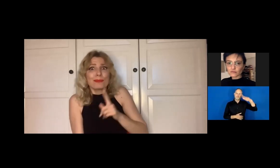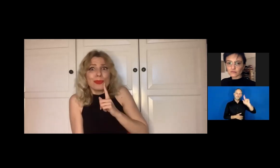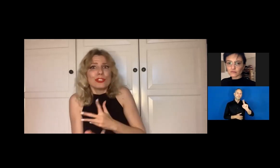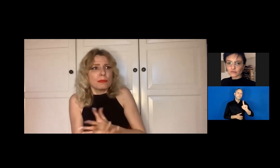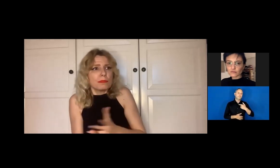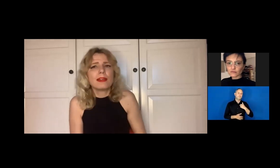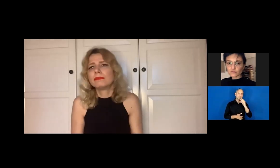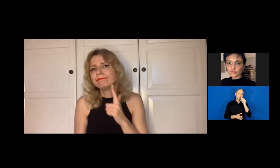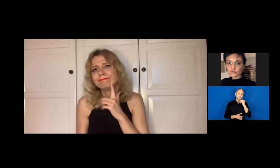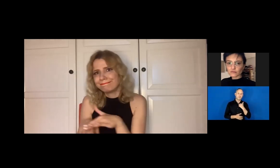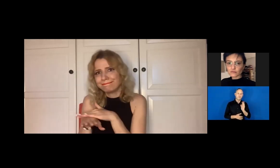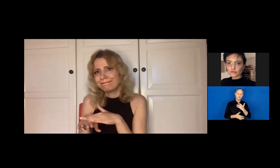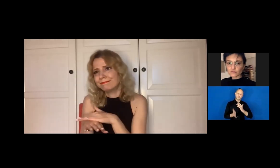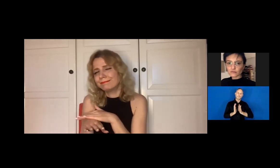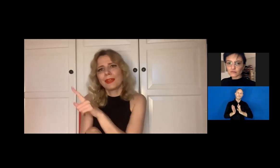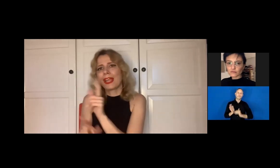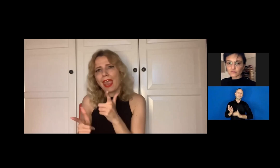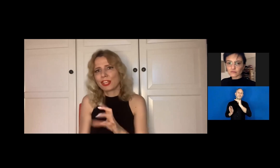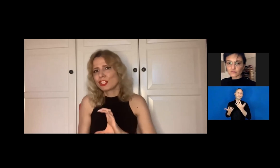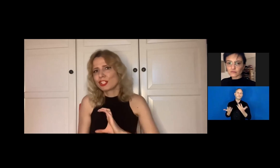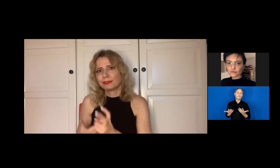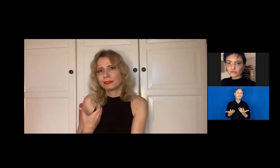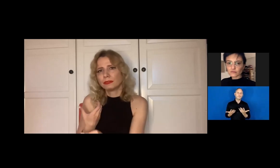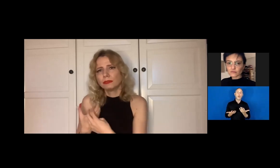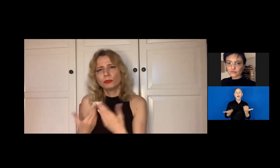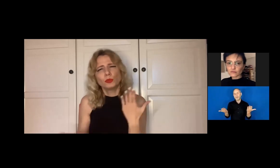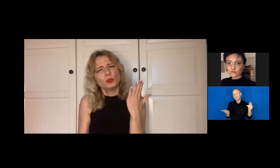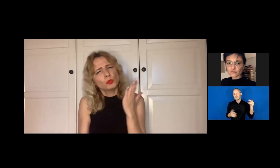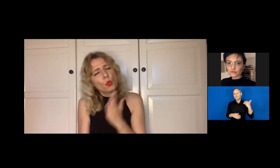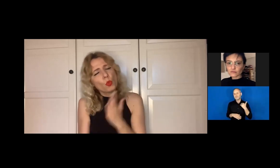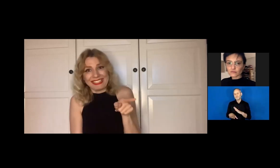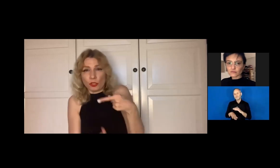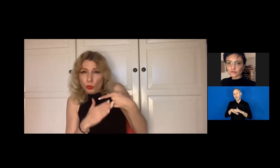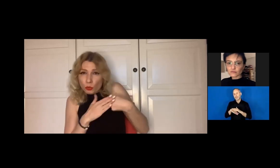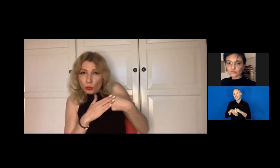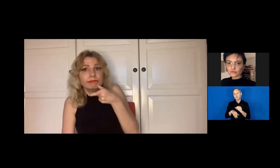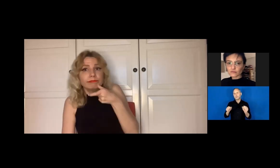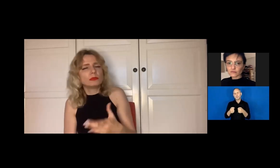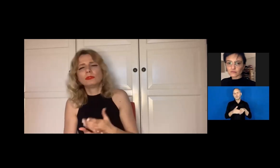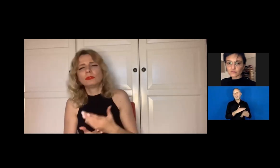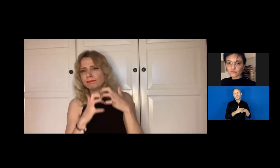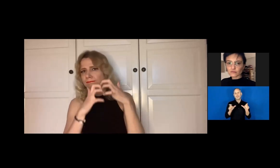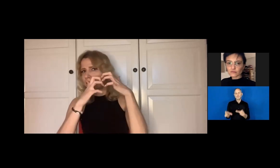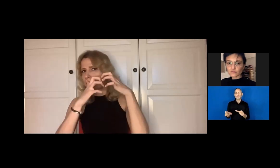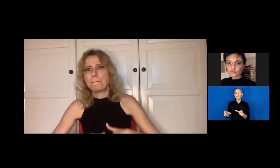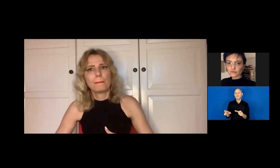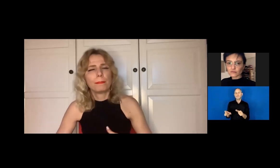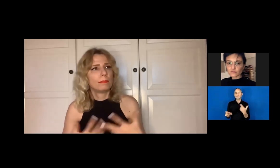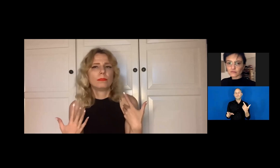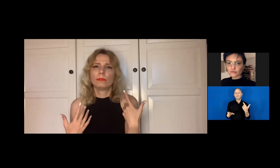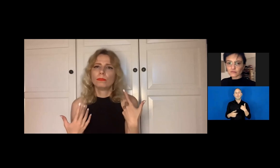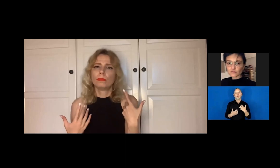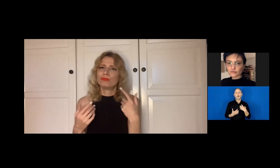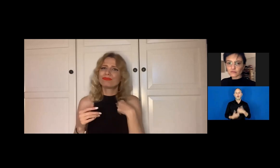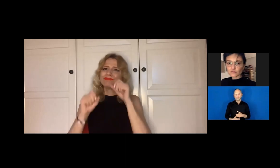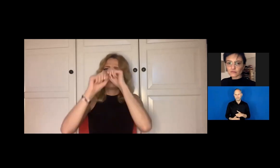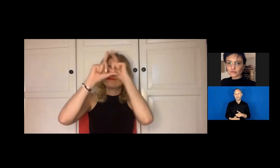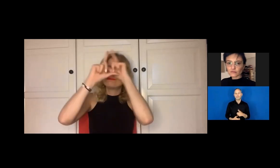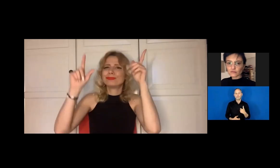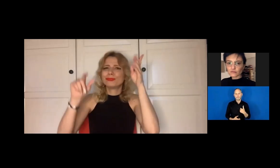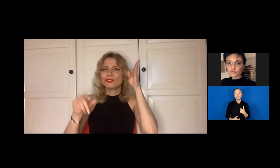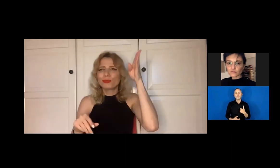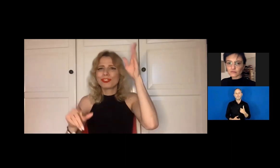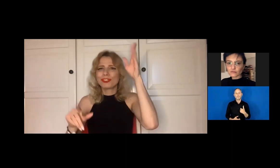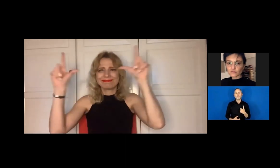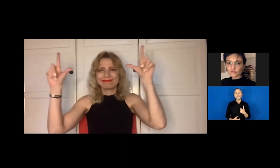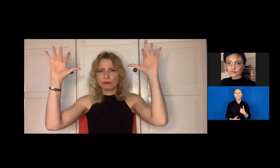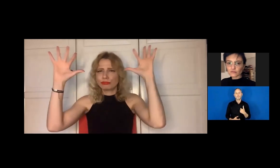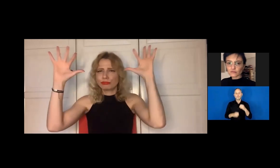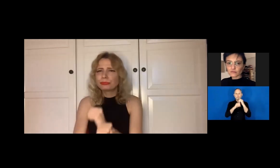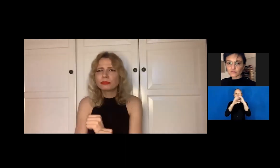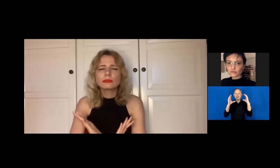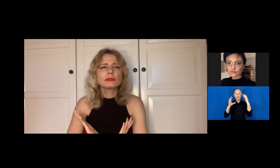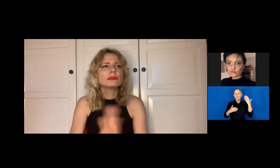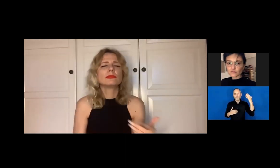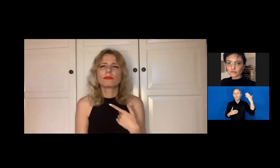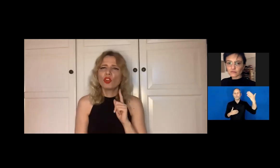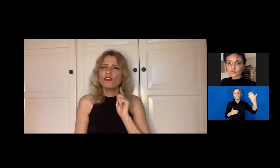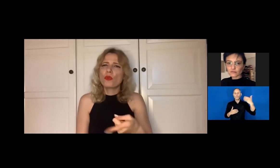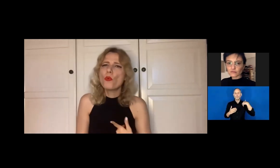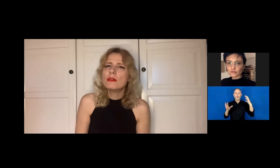And this made me very sad because I was not able to get into the school and all my dreams at this point were shattered.